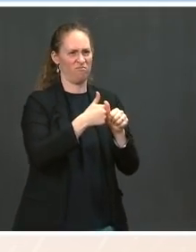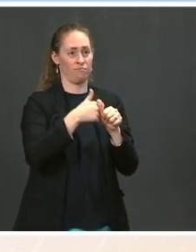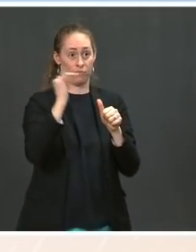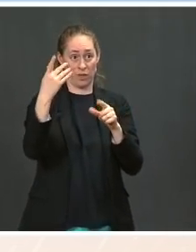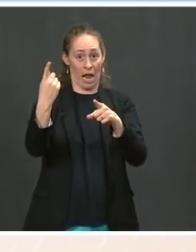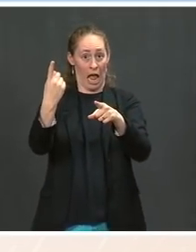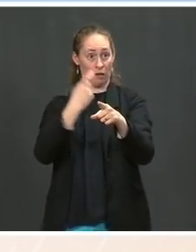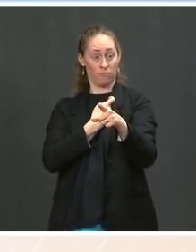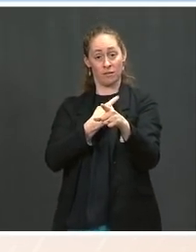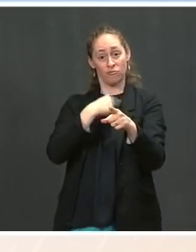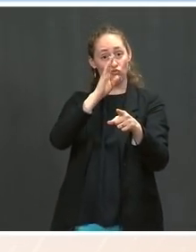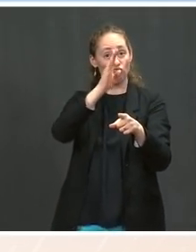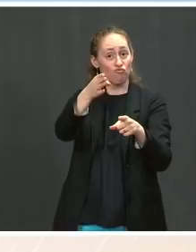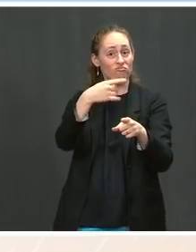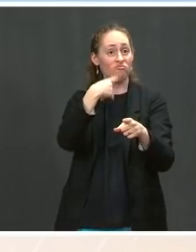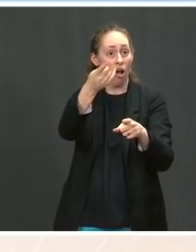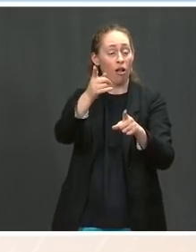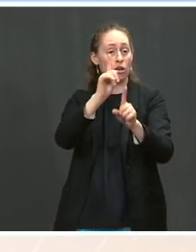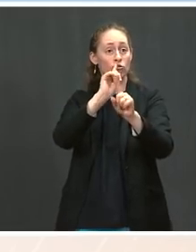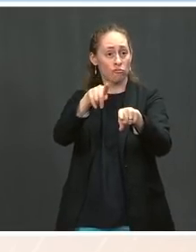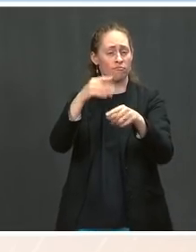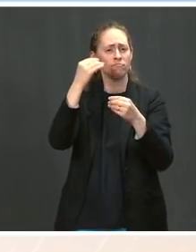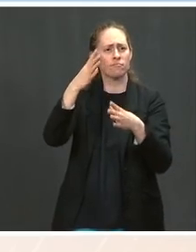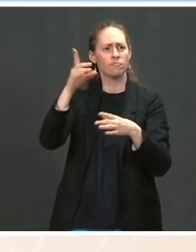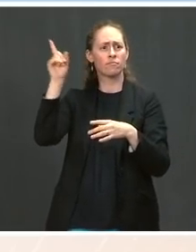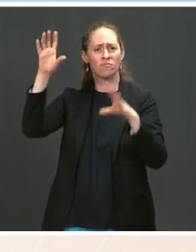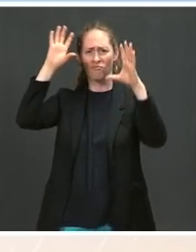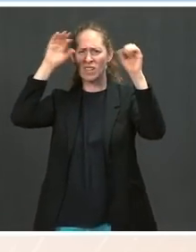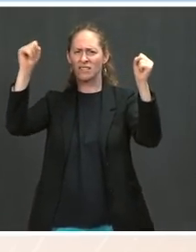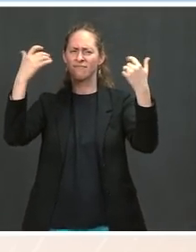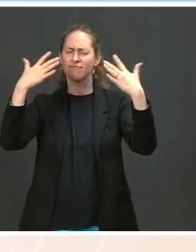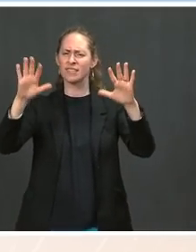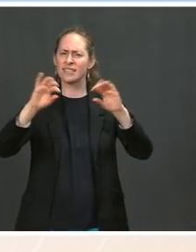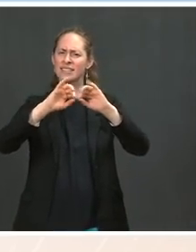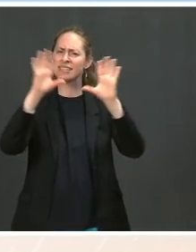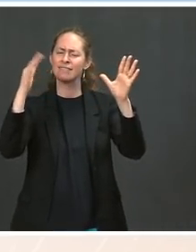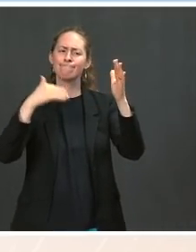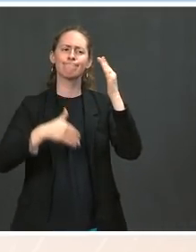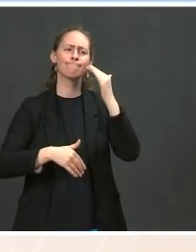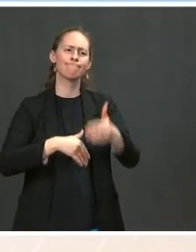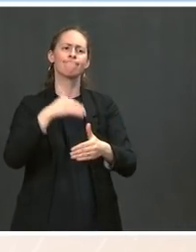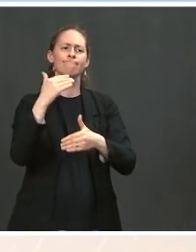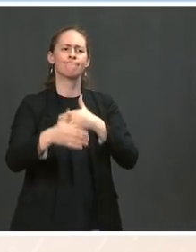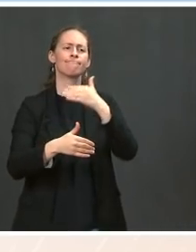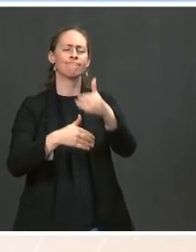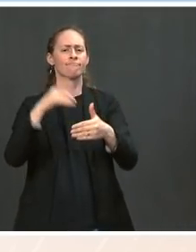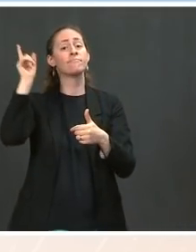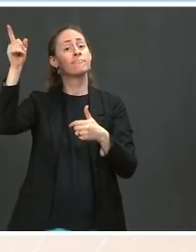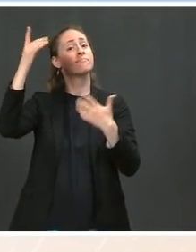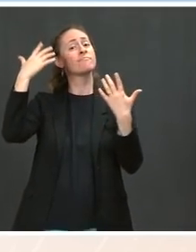the reason why the President took these steps is because he believes that advancing equity for all --